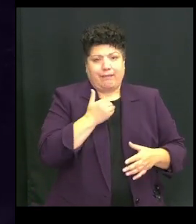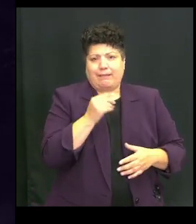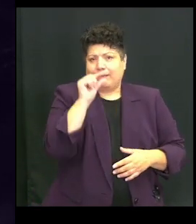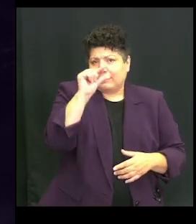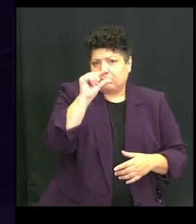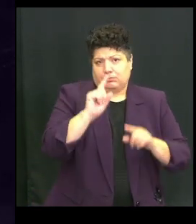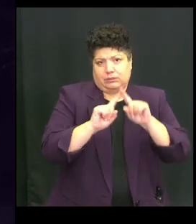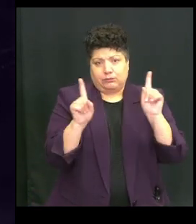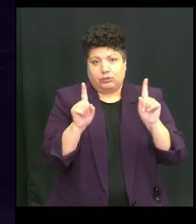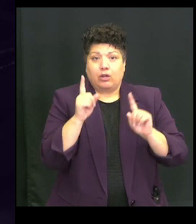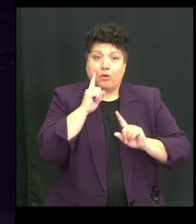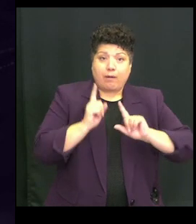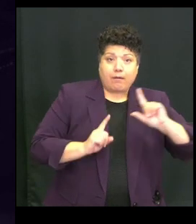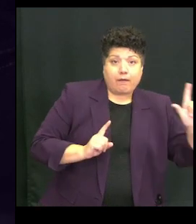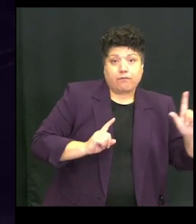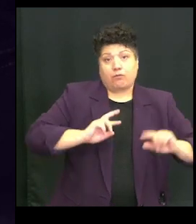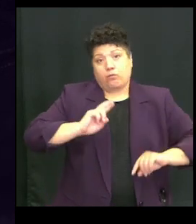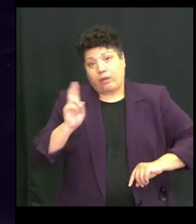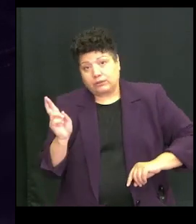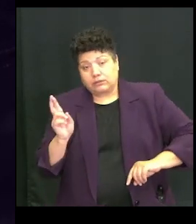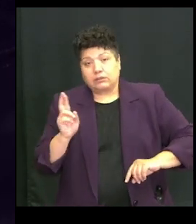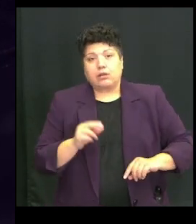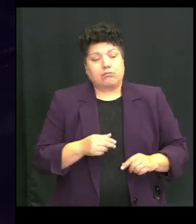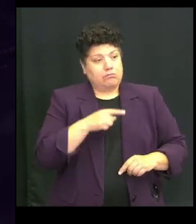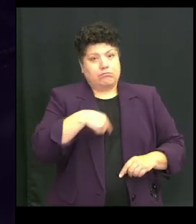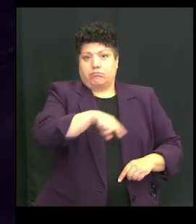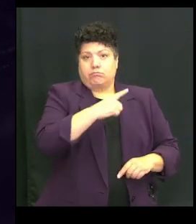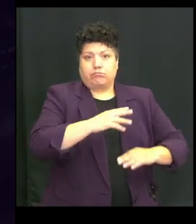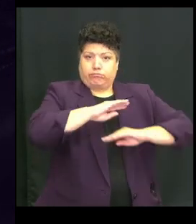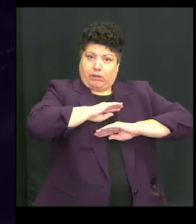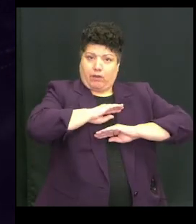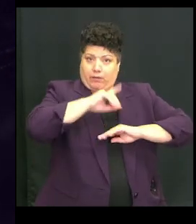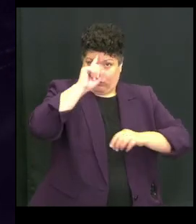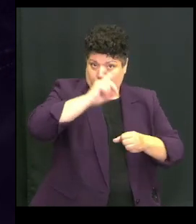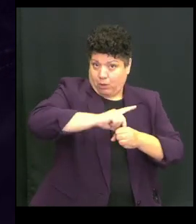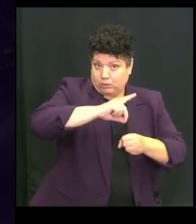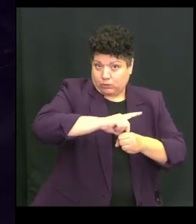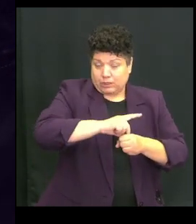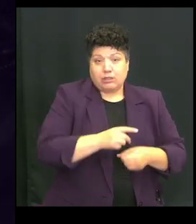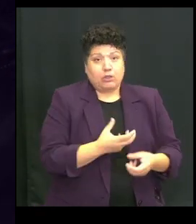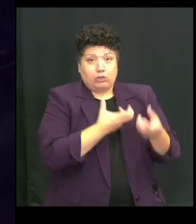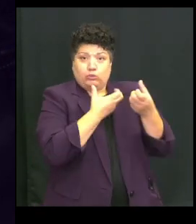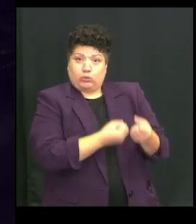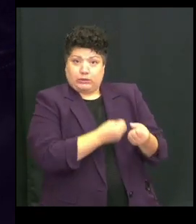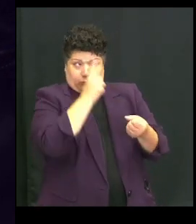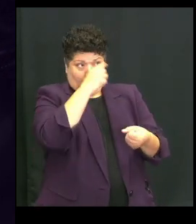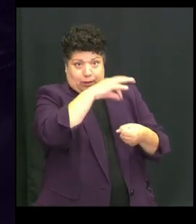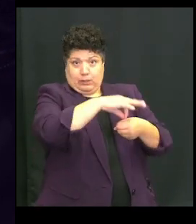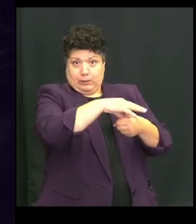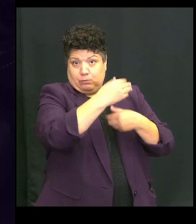They're broadly satisfied with democracy and trust in what our elections produce.